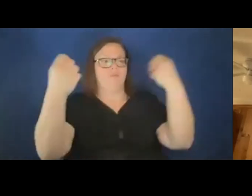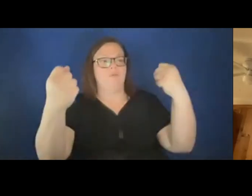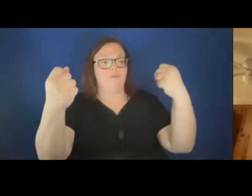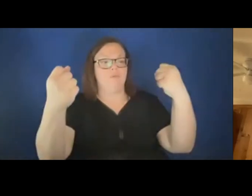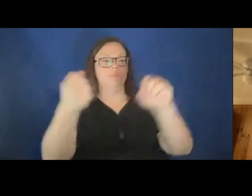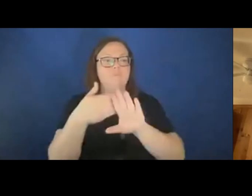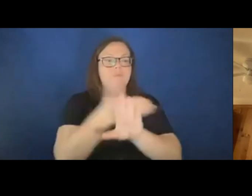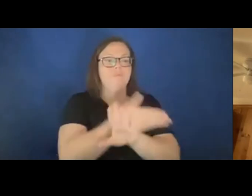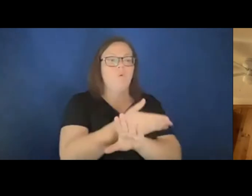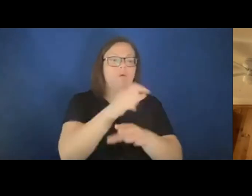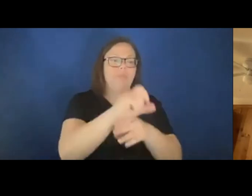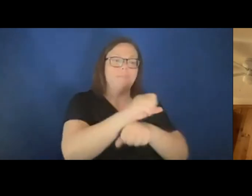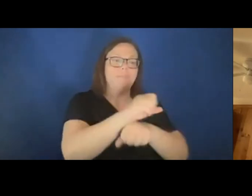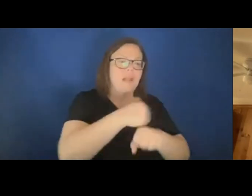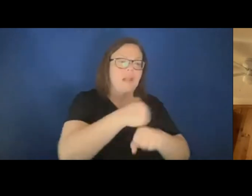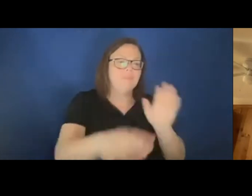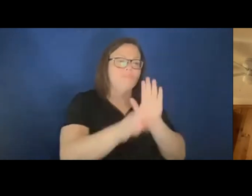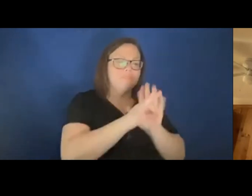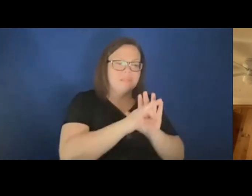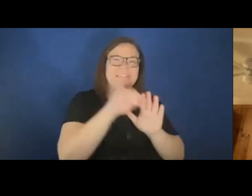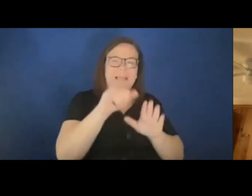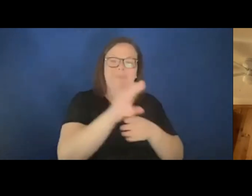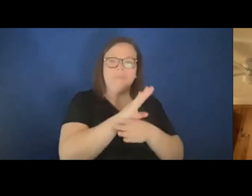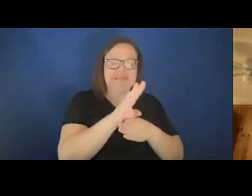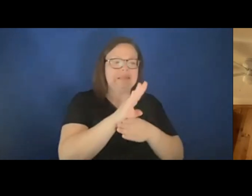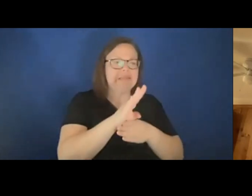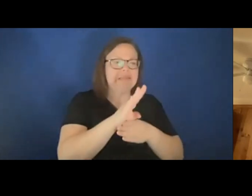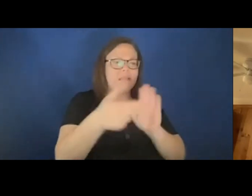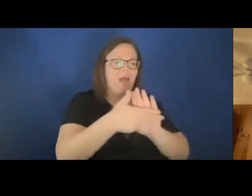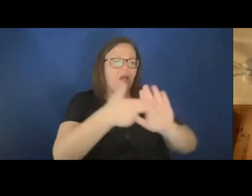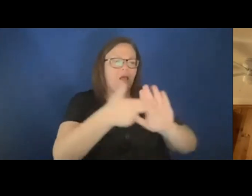before I chose an industry that headlines my people dead —